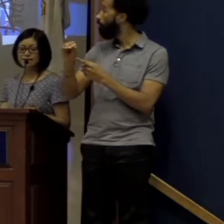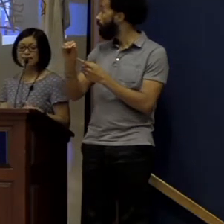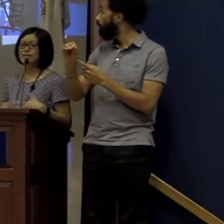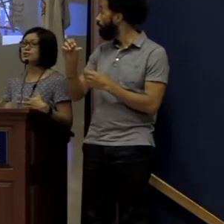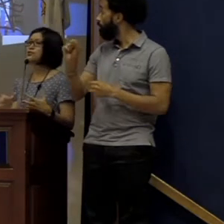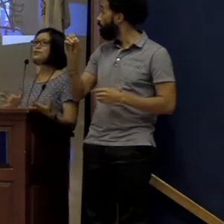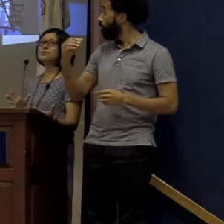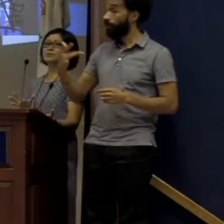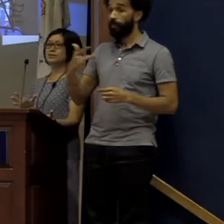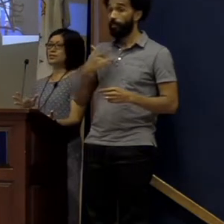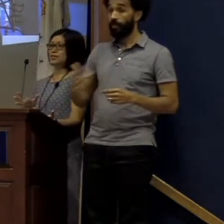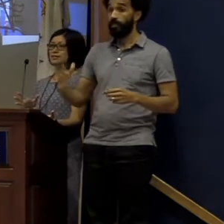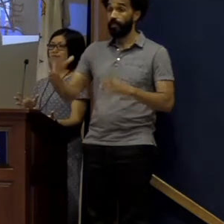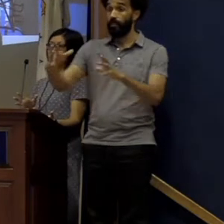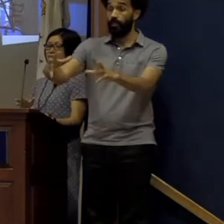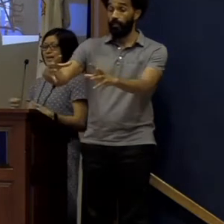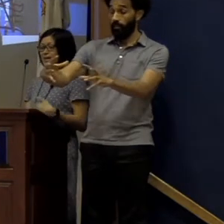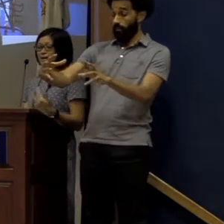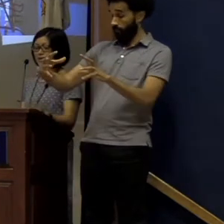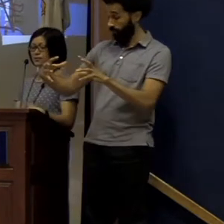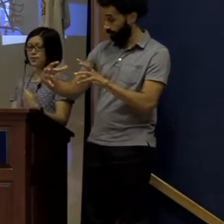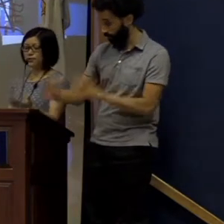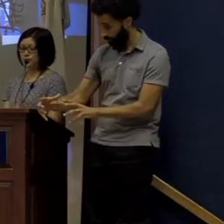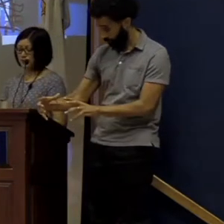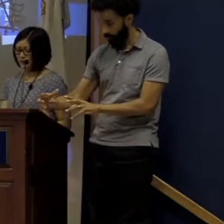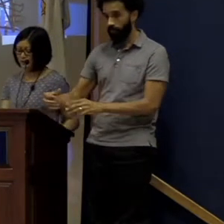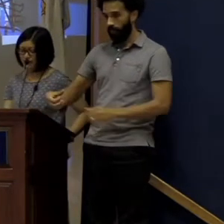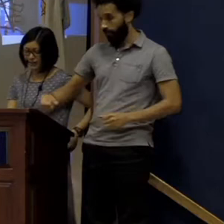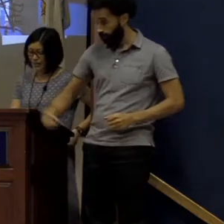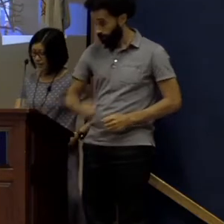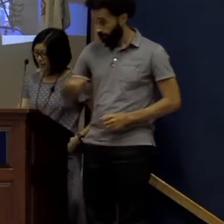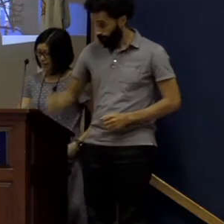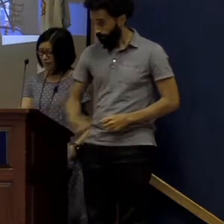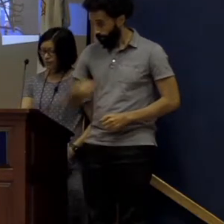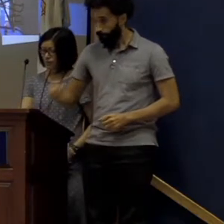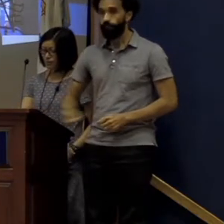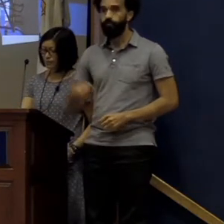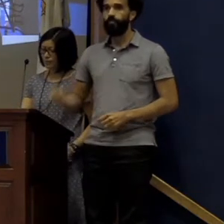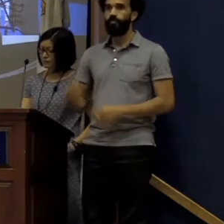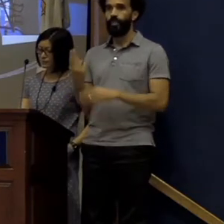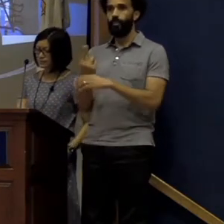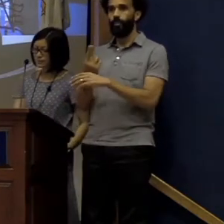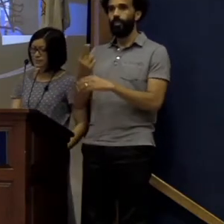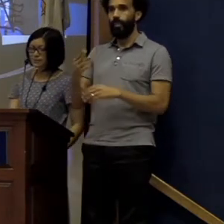They assumed a position and I have to call on whoever the ball pops out